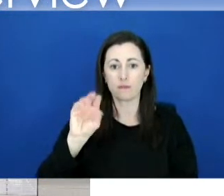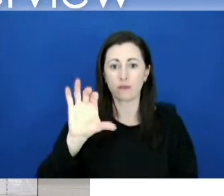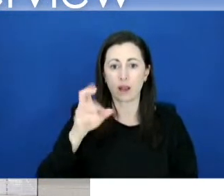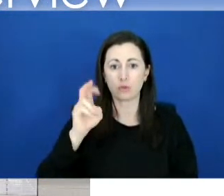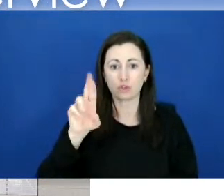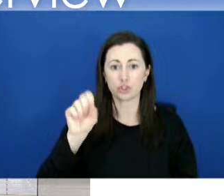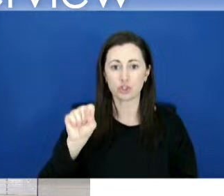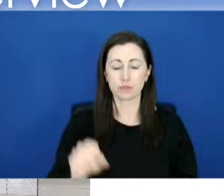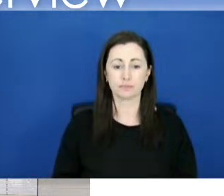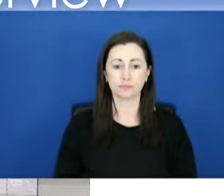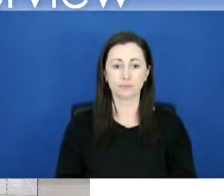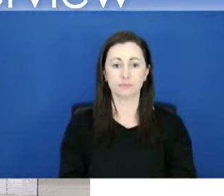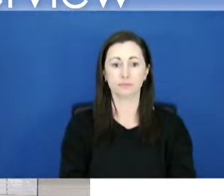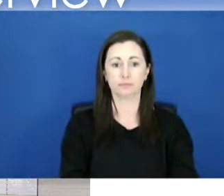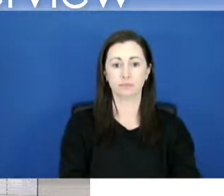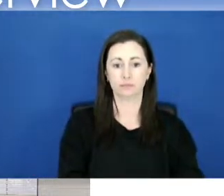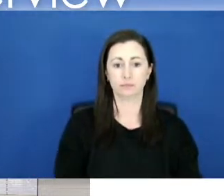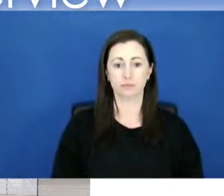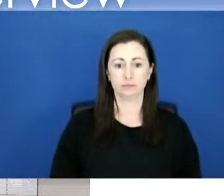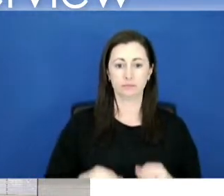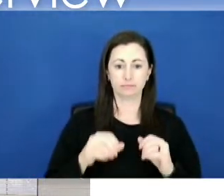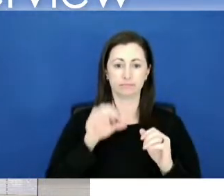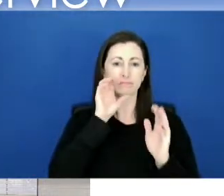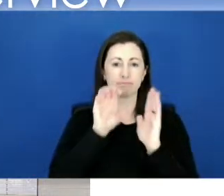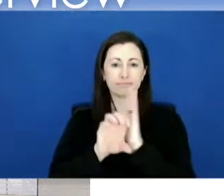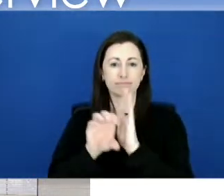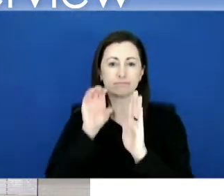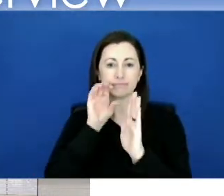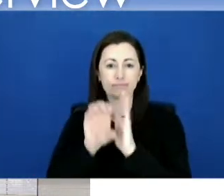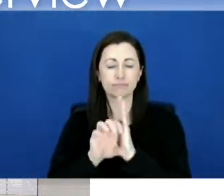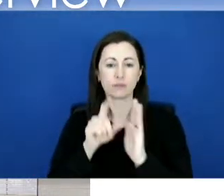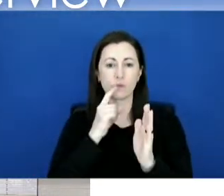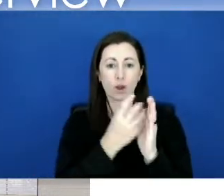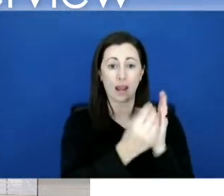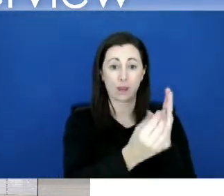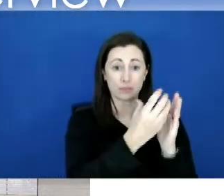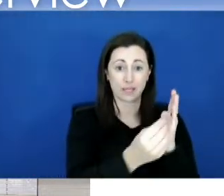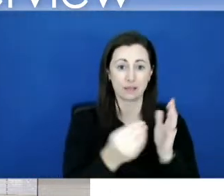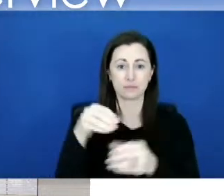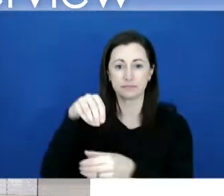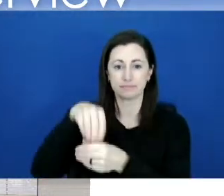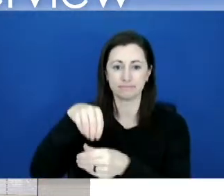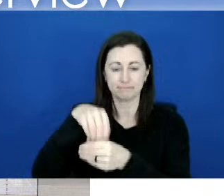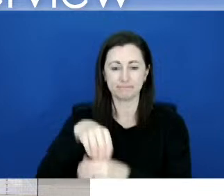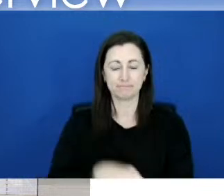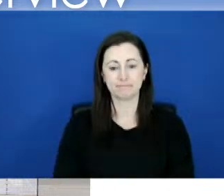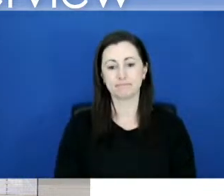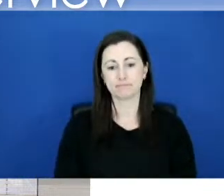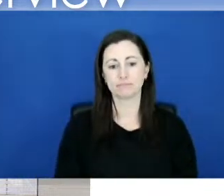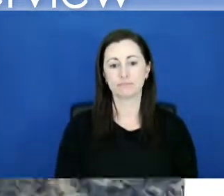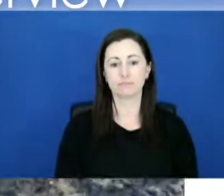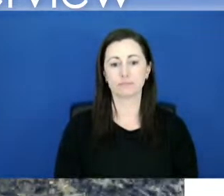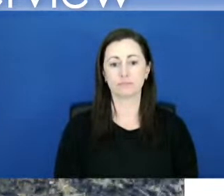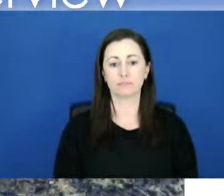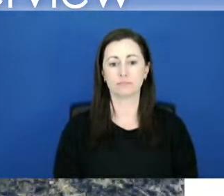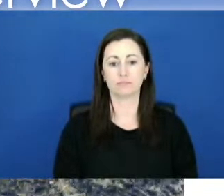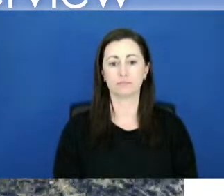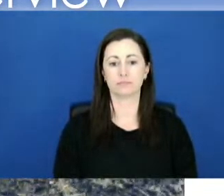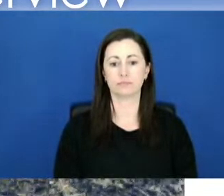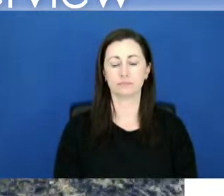SUBSIDIES AND/OR VOUCHERS.